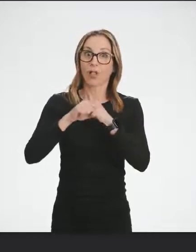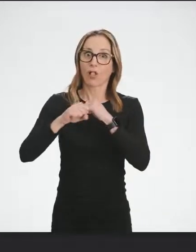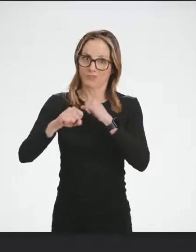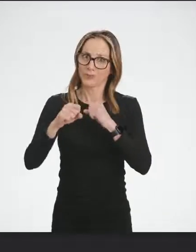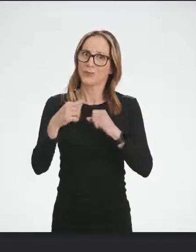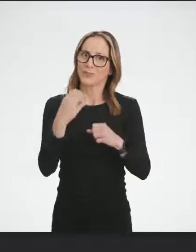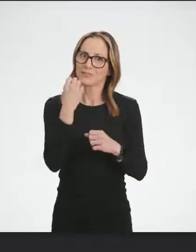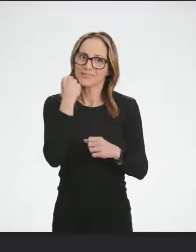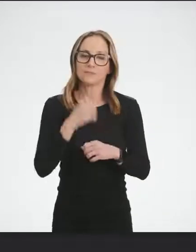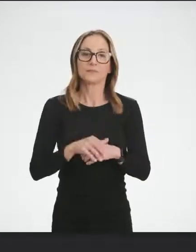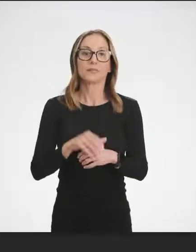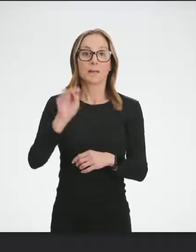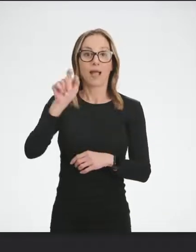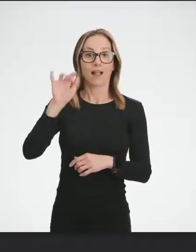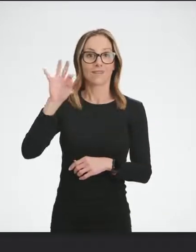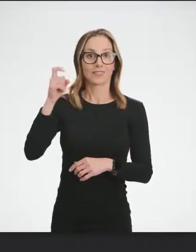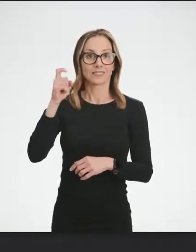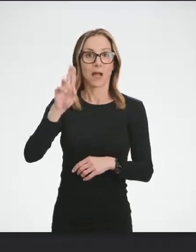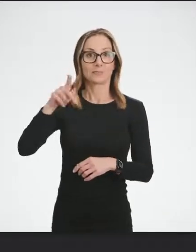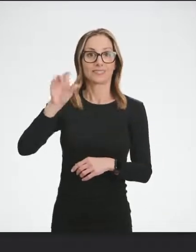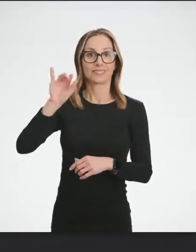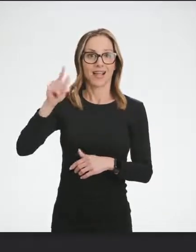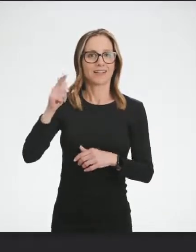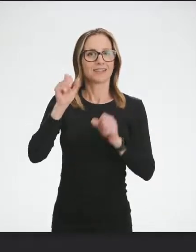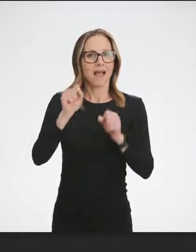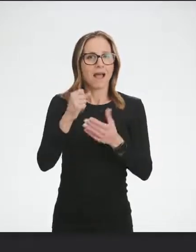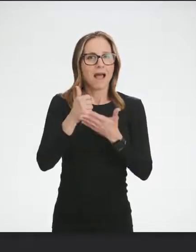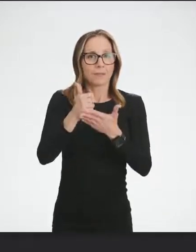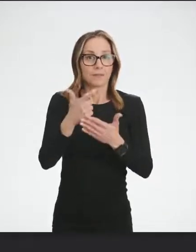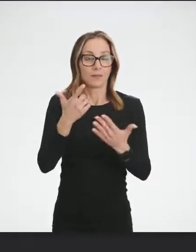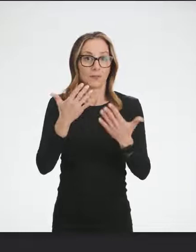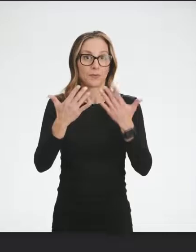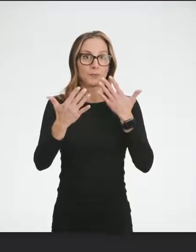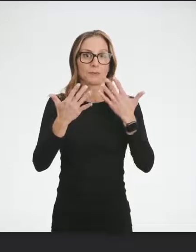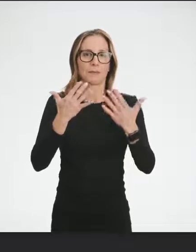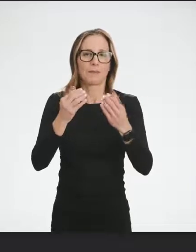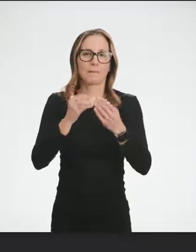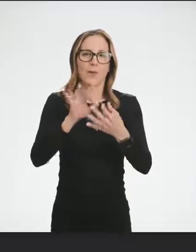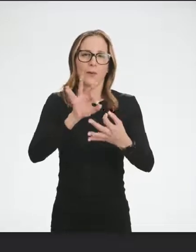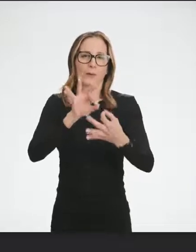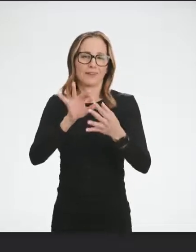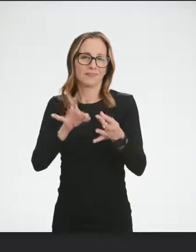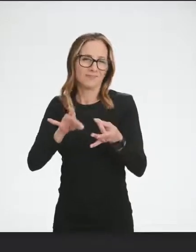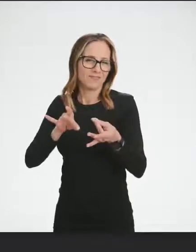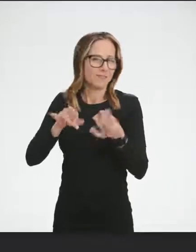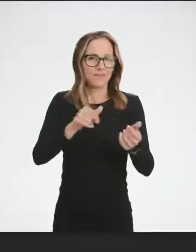MetalFX upscaling helps you render immersive graphics in less time per frame. Here's how it works.